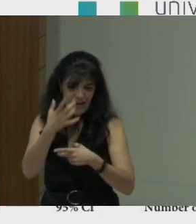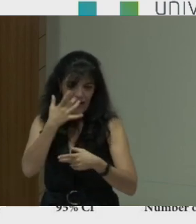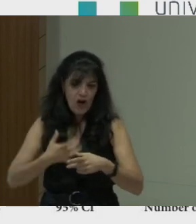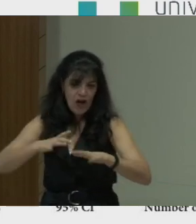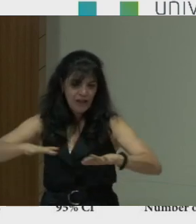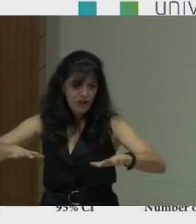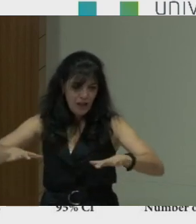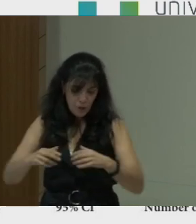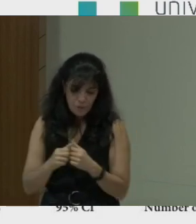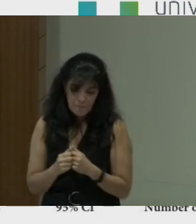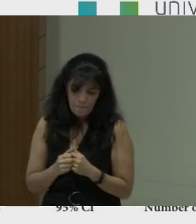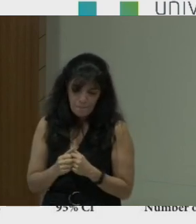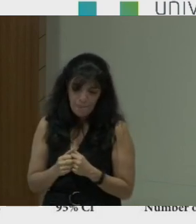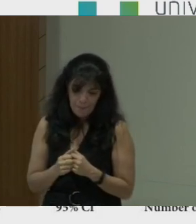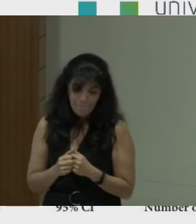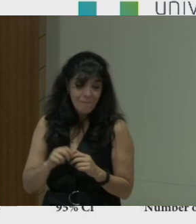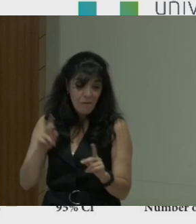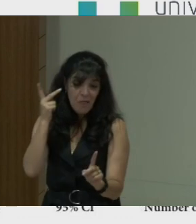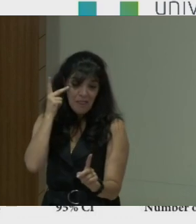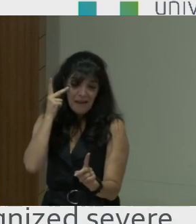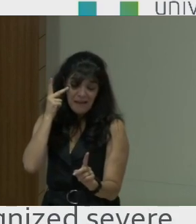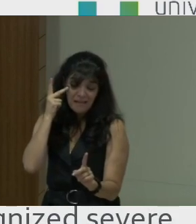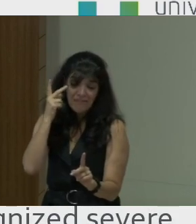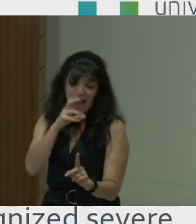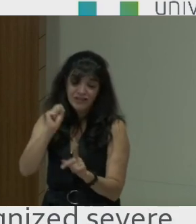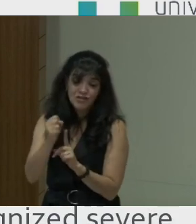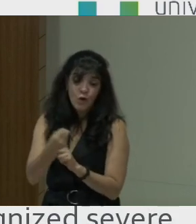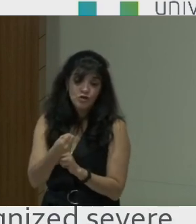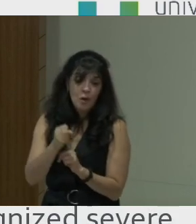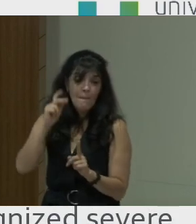So we also have a political and socio-political dimension.